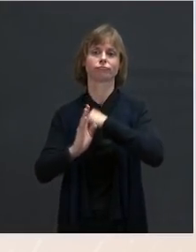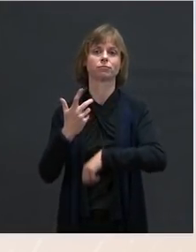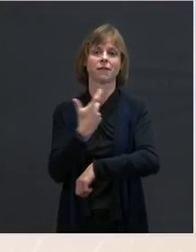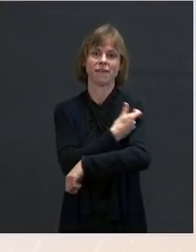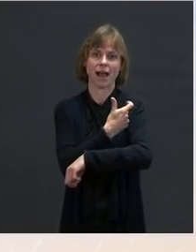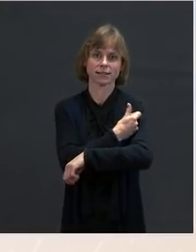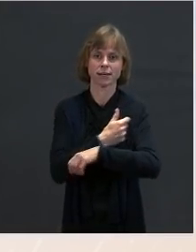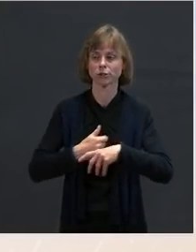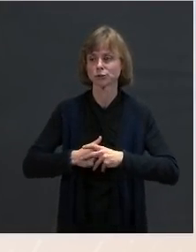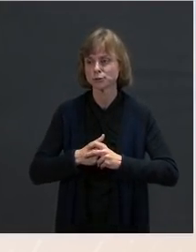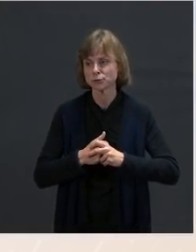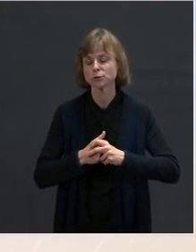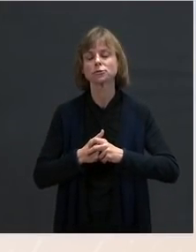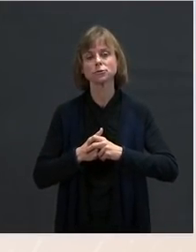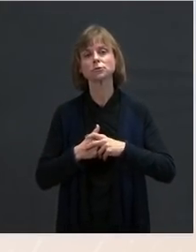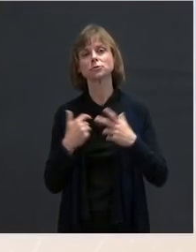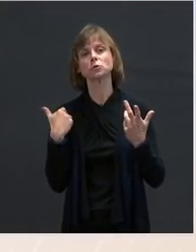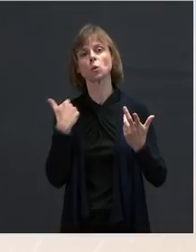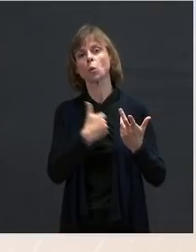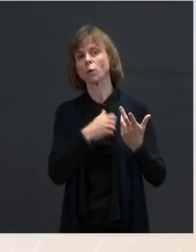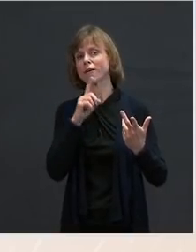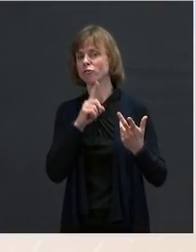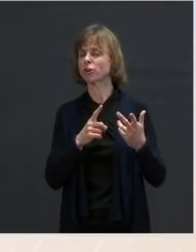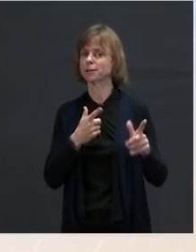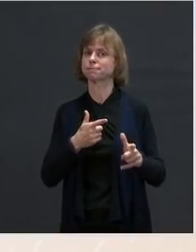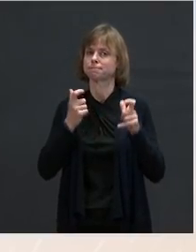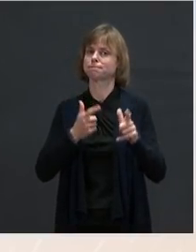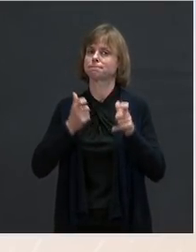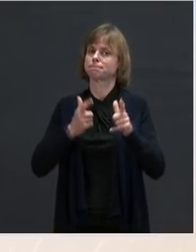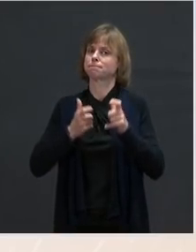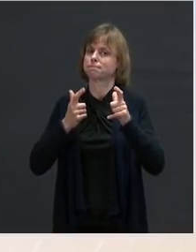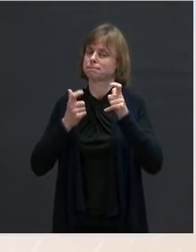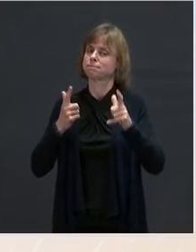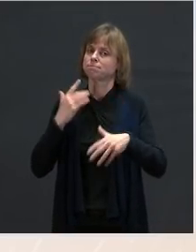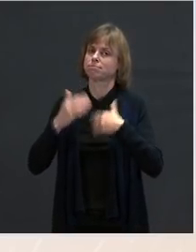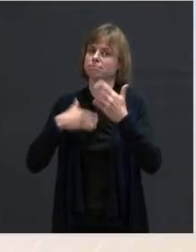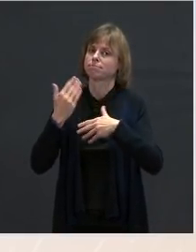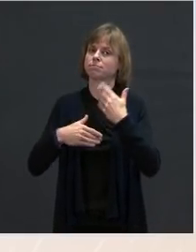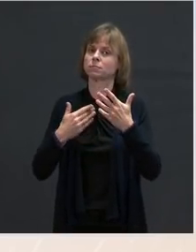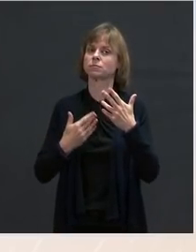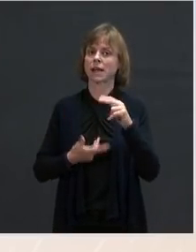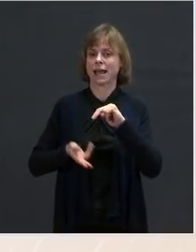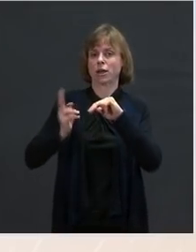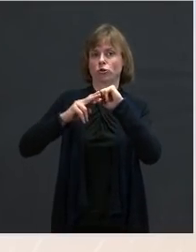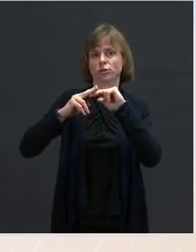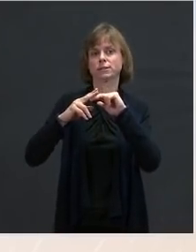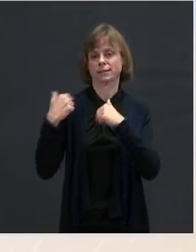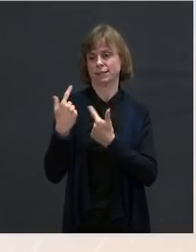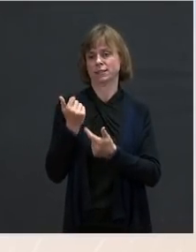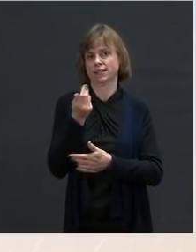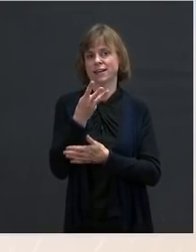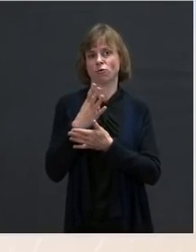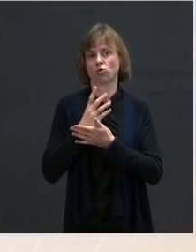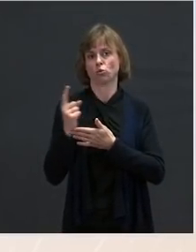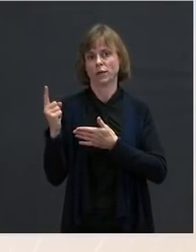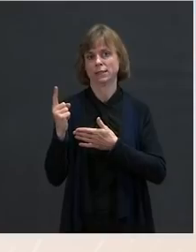We have -- we have significantly expedited the rate of vaccination over the past couple of weeks. We're at about -- in the last week or so,